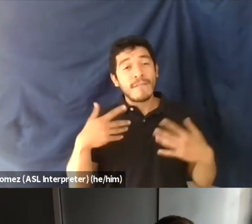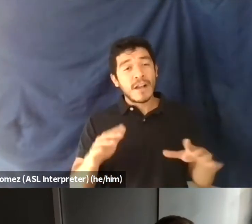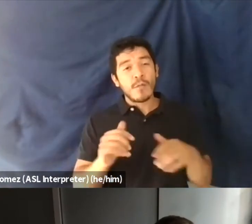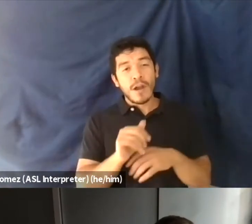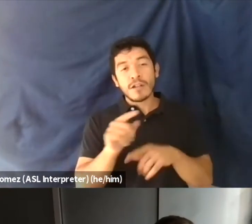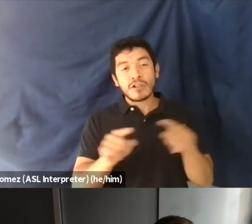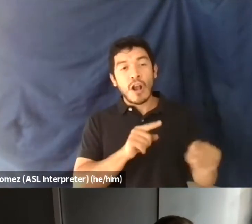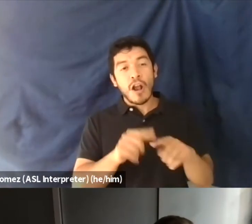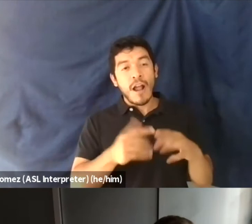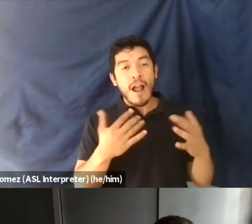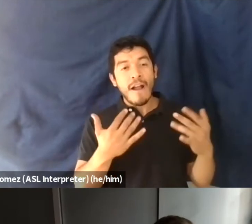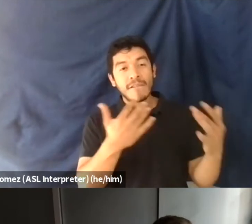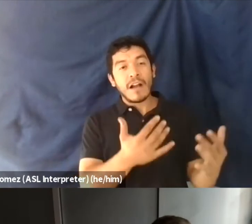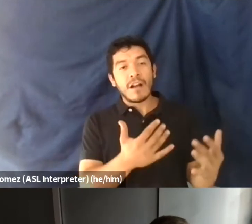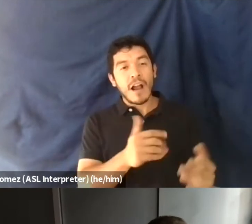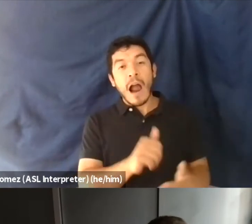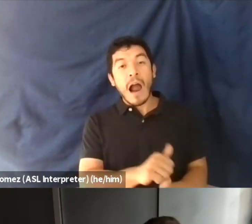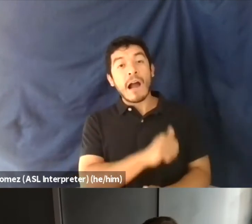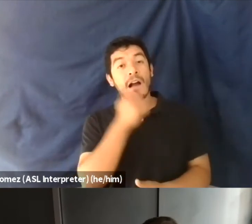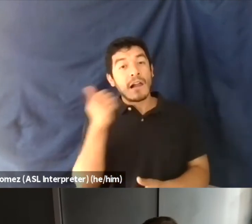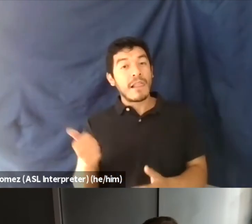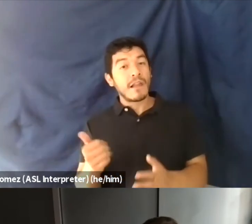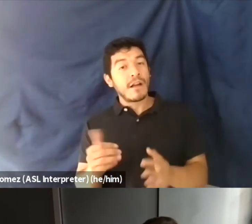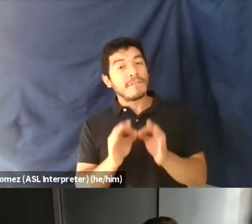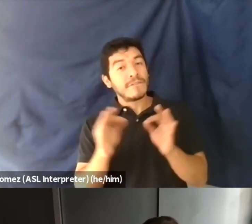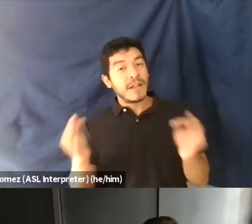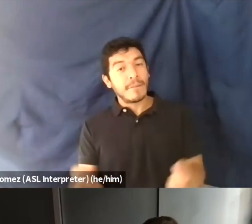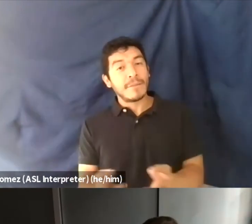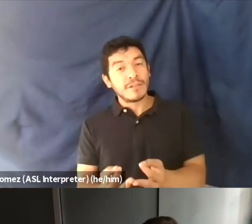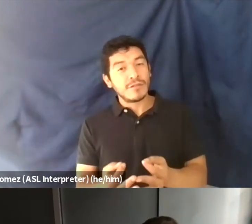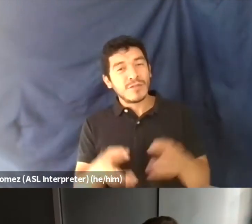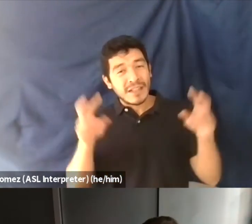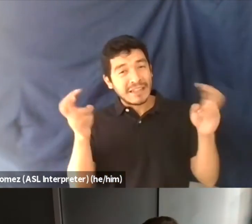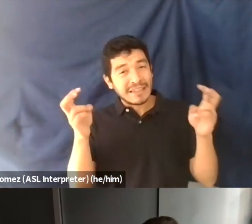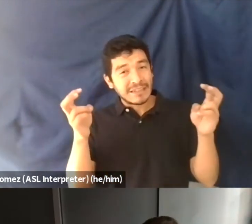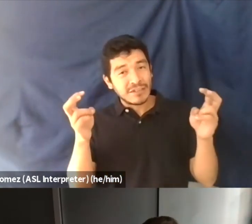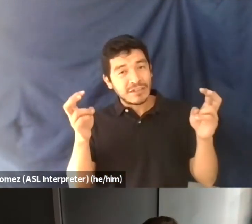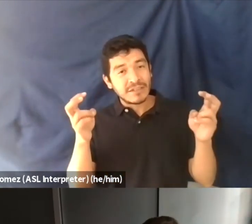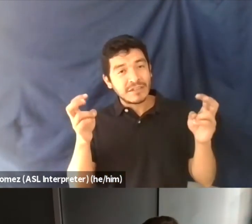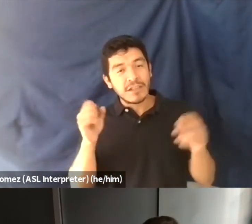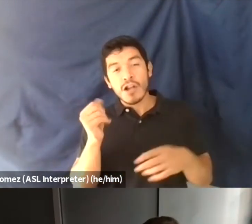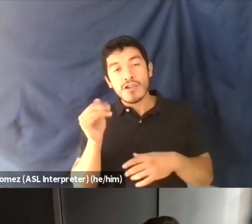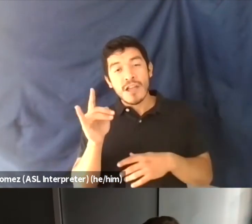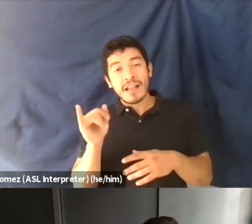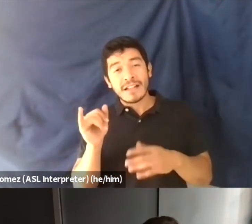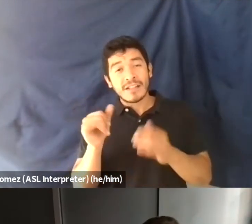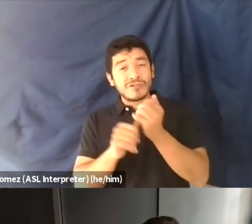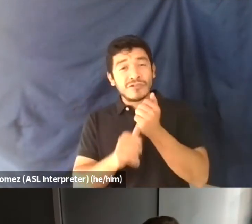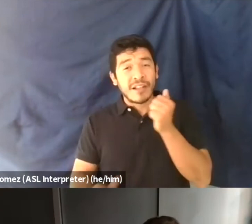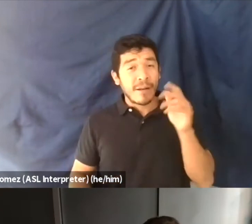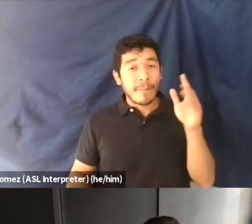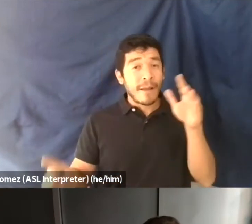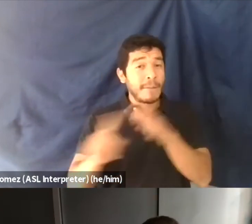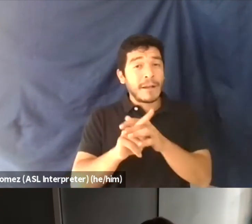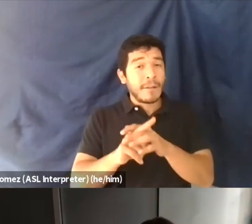just sort of like other family issue, shady shit popped up. And my dad's side of the family,